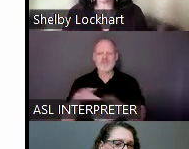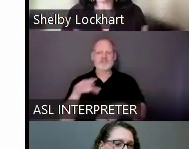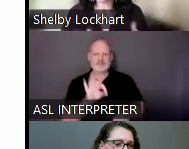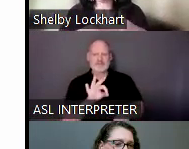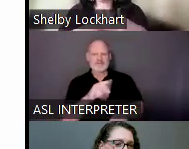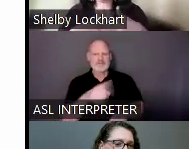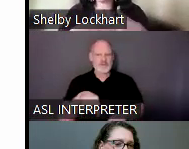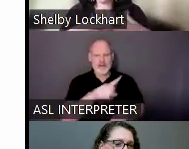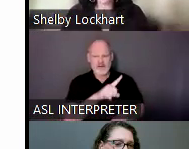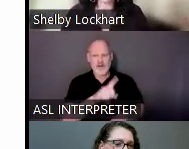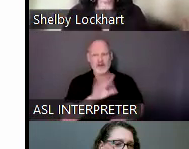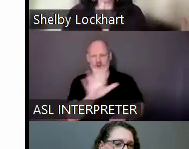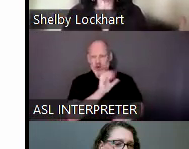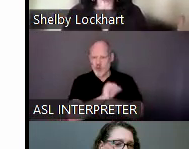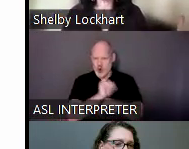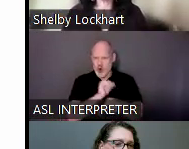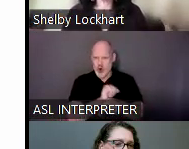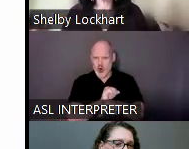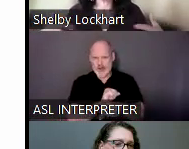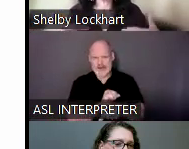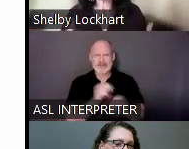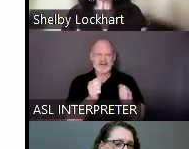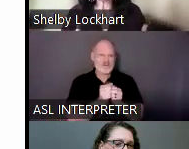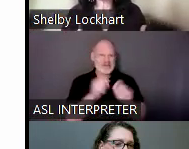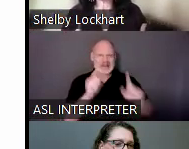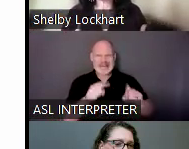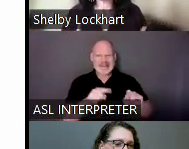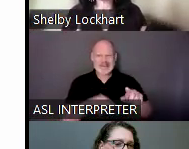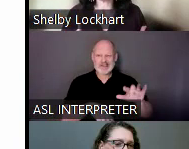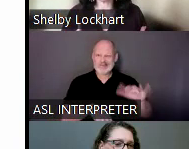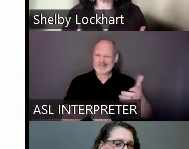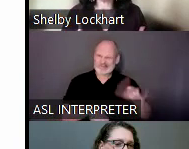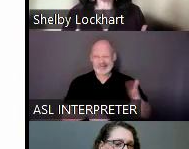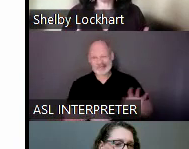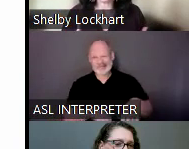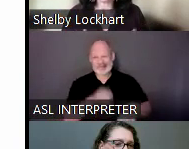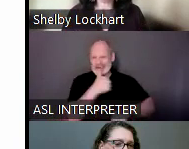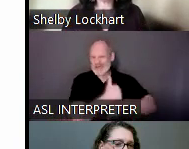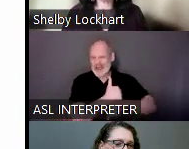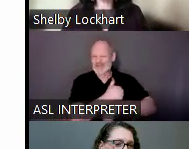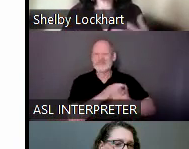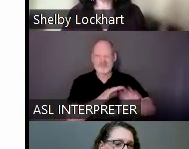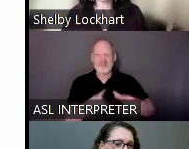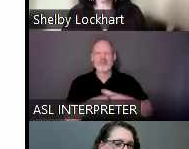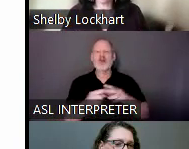work is just not in place at all, you really have to start with two things - focus on the